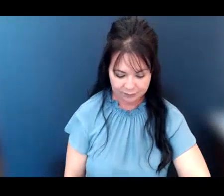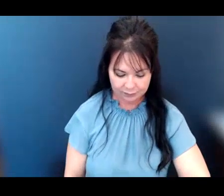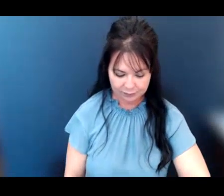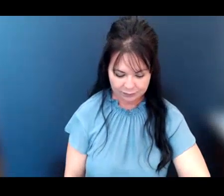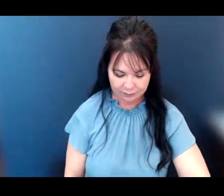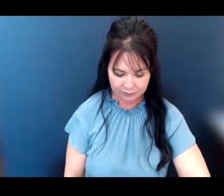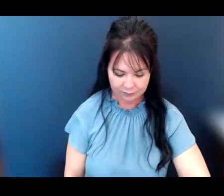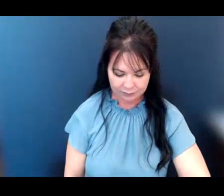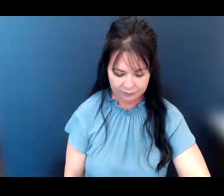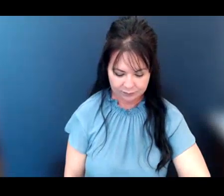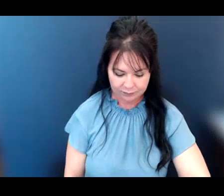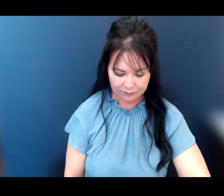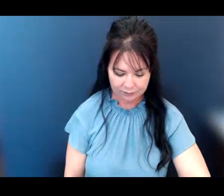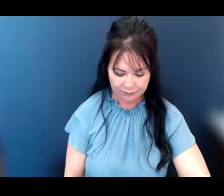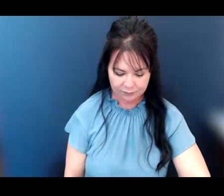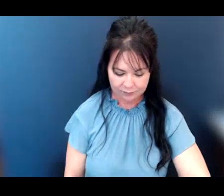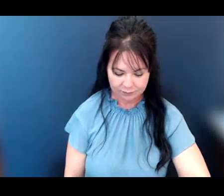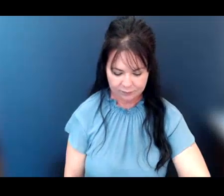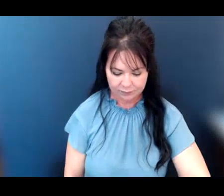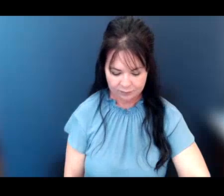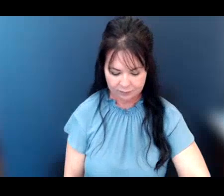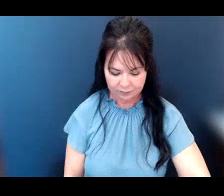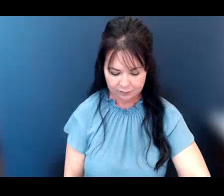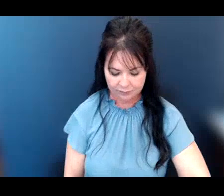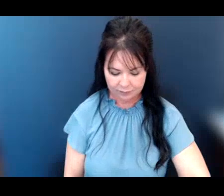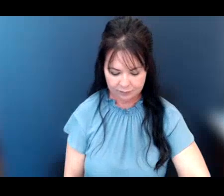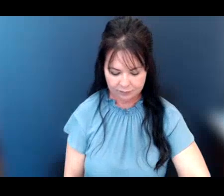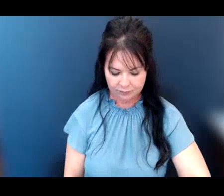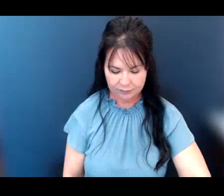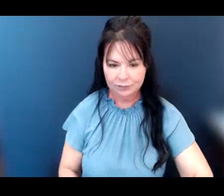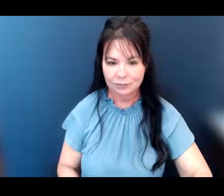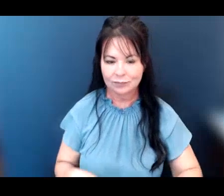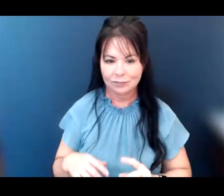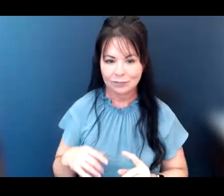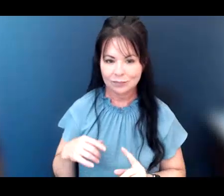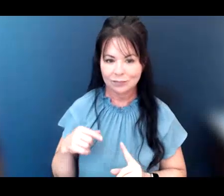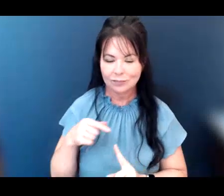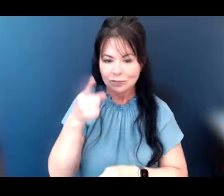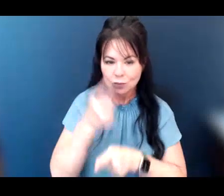I'll just say very quickly that there's challenge with overlay. You're right, Kelly. You could turn it on and turn it off.